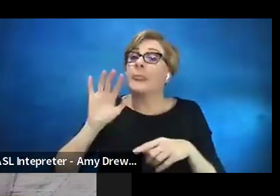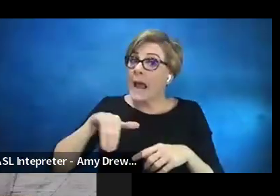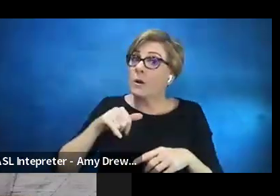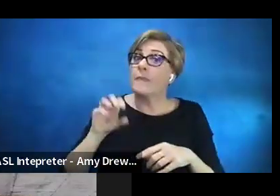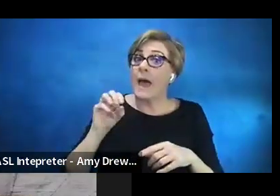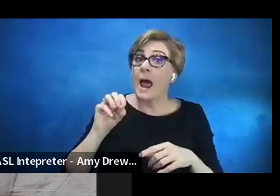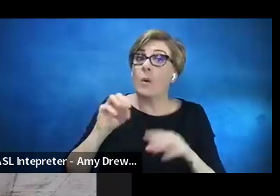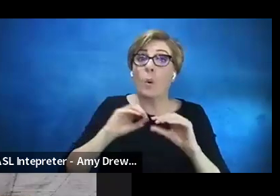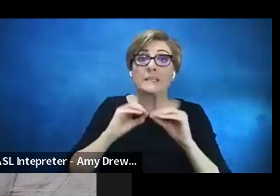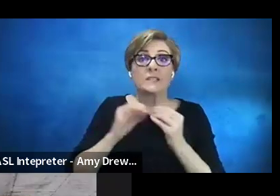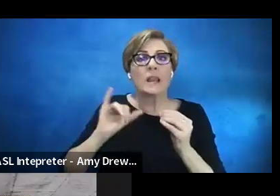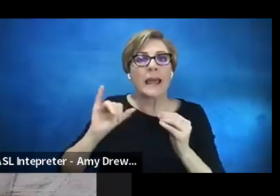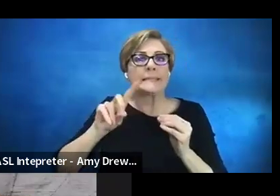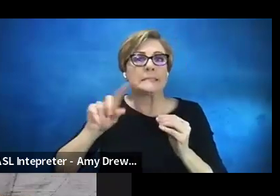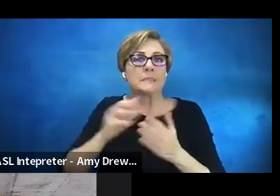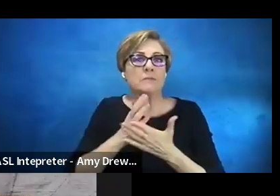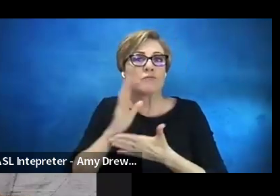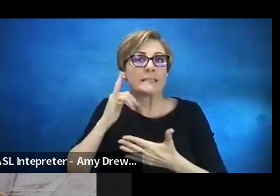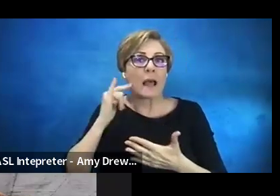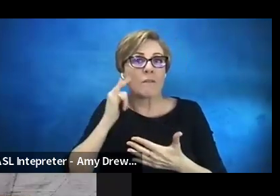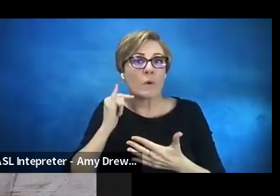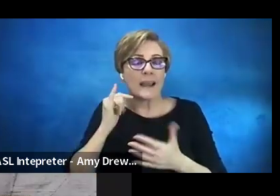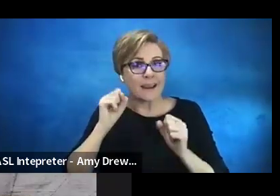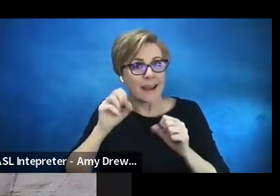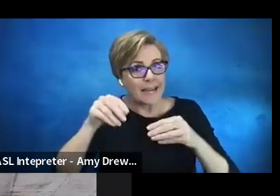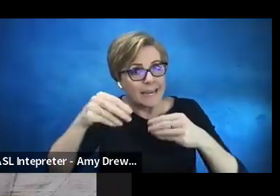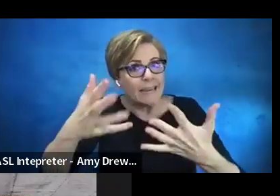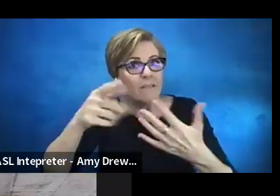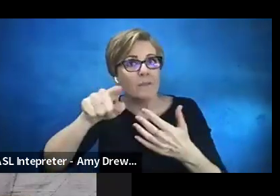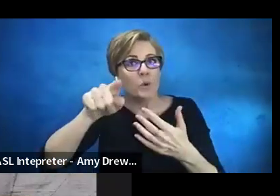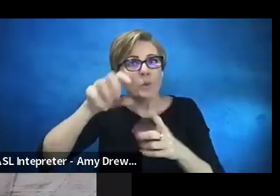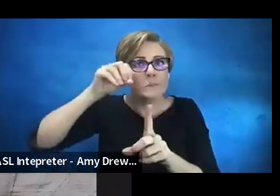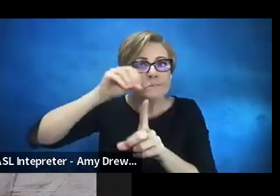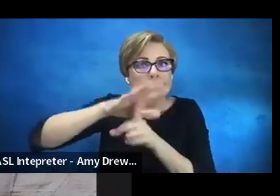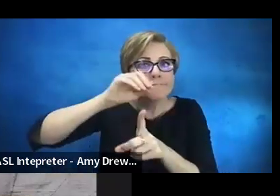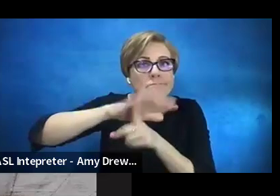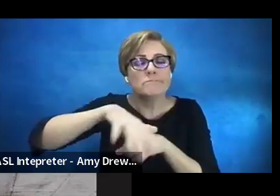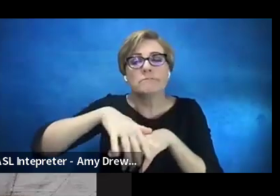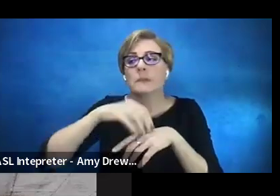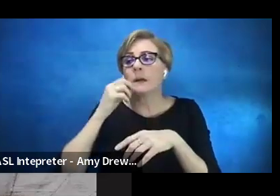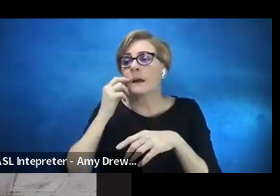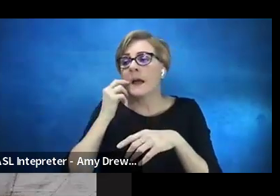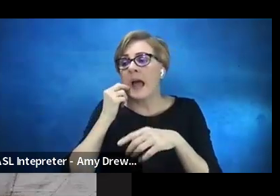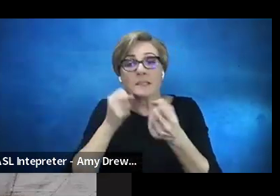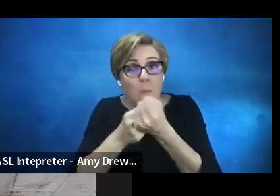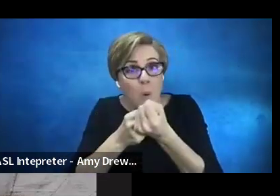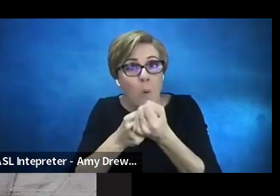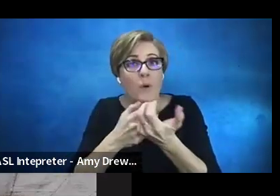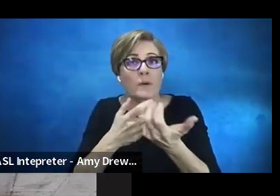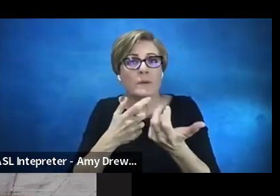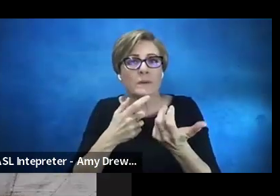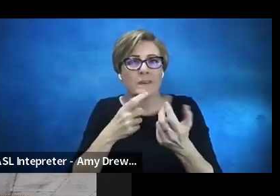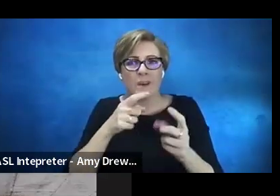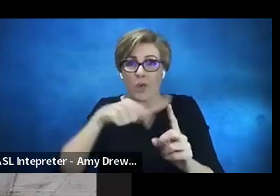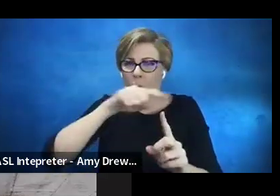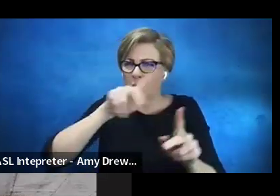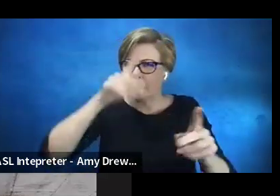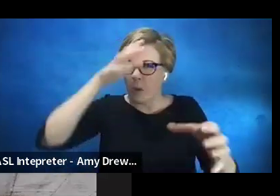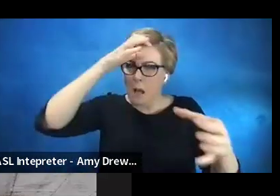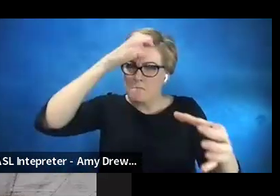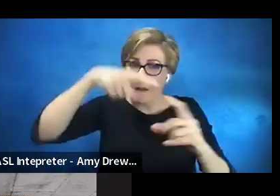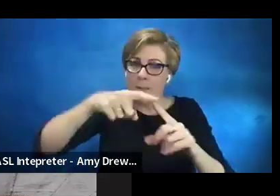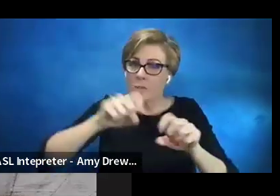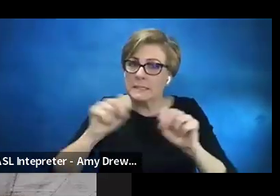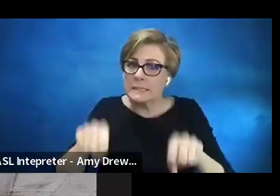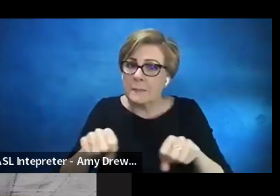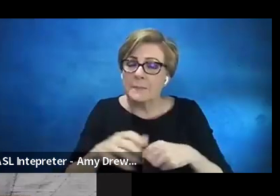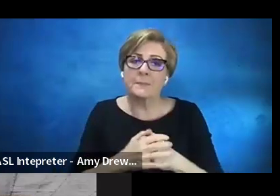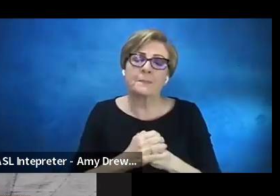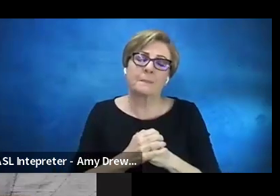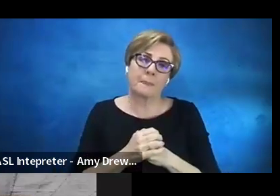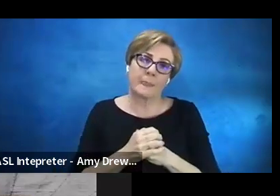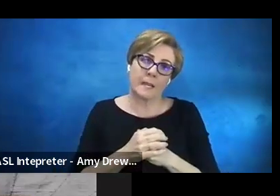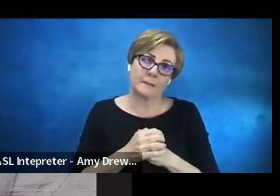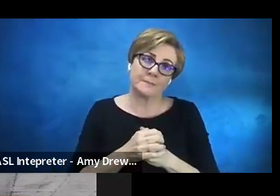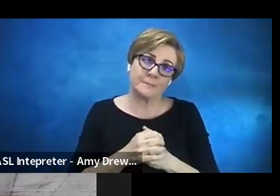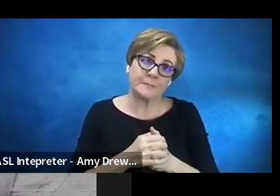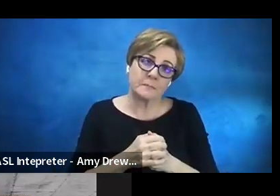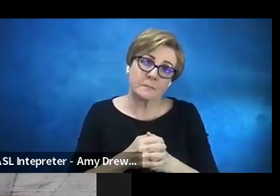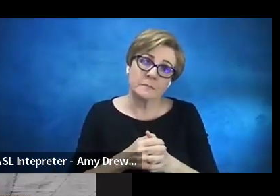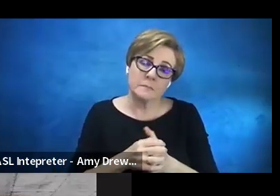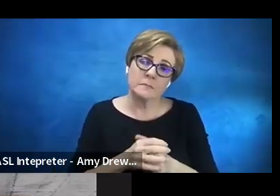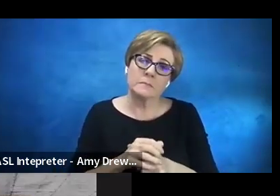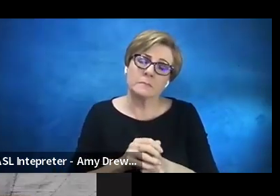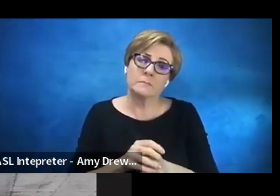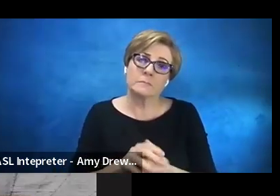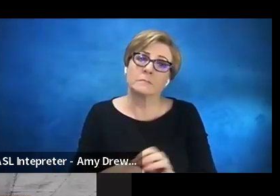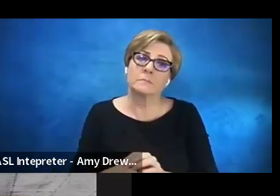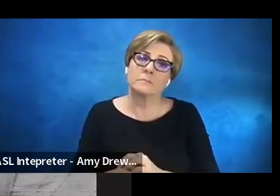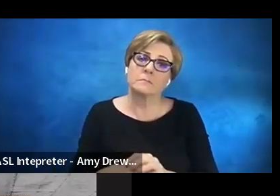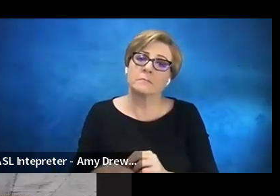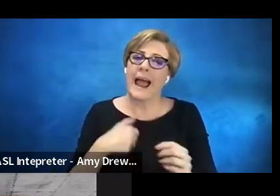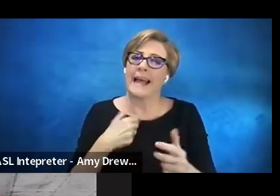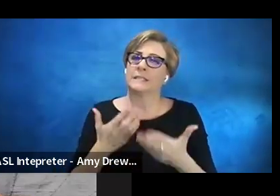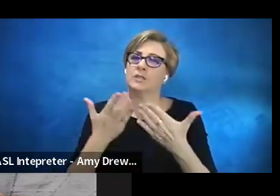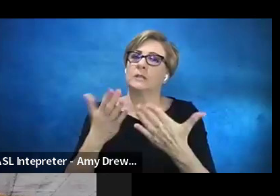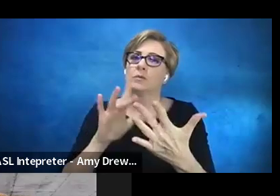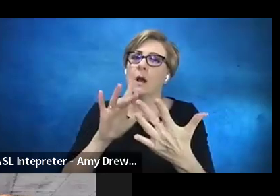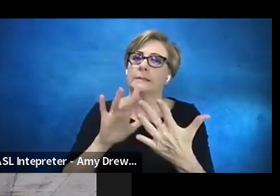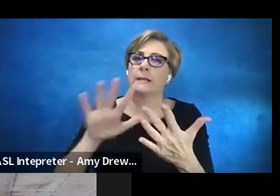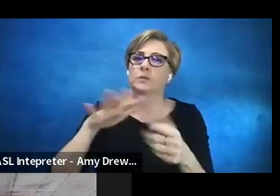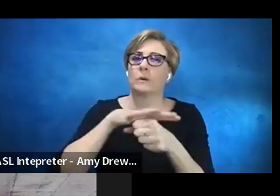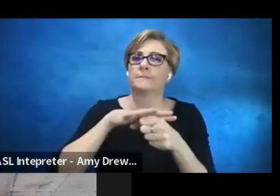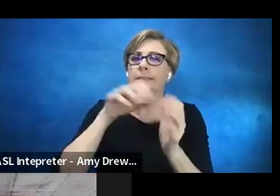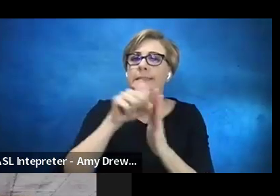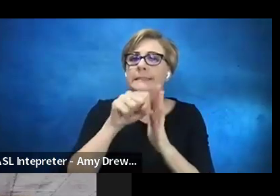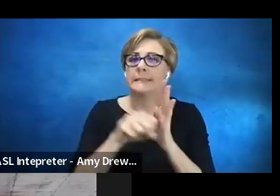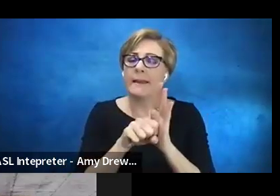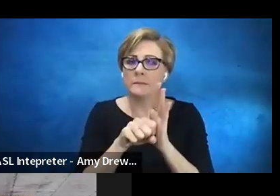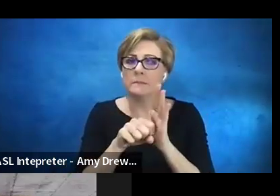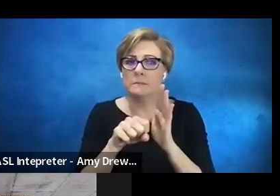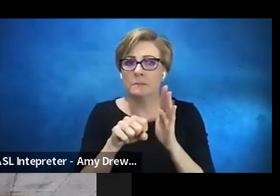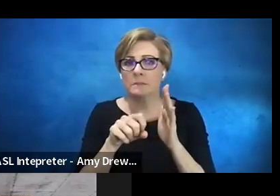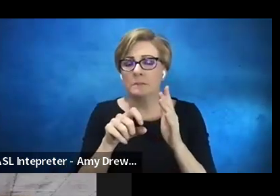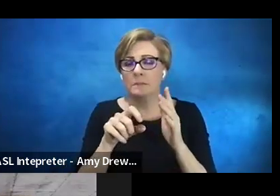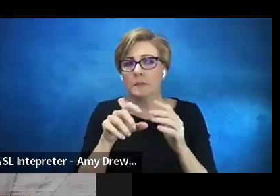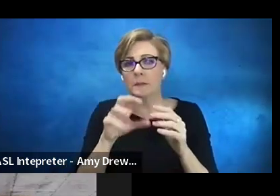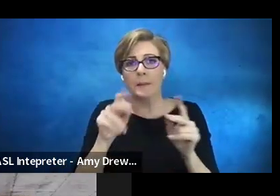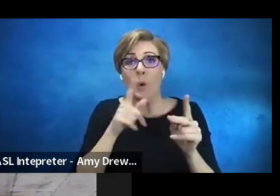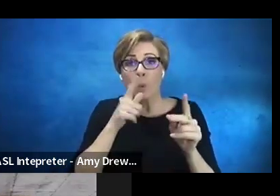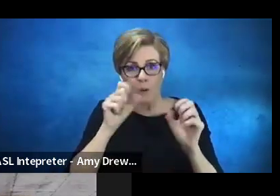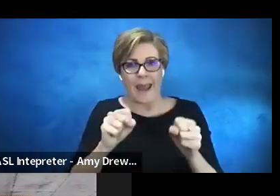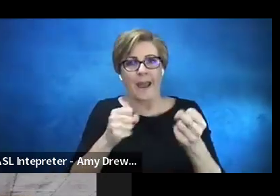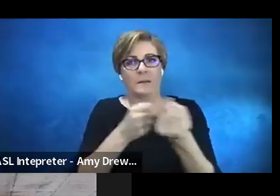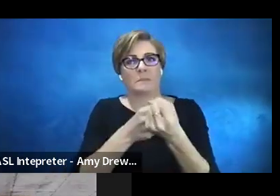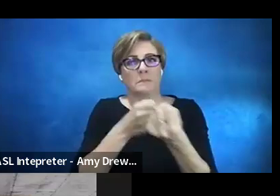the Grad School of Ed versus when I was in college. I think it's really hard without me knowing what the school is.